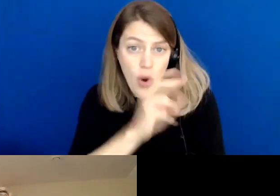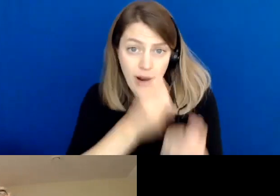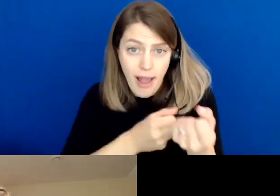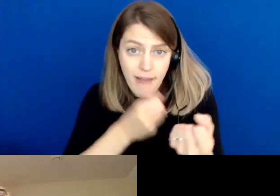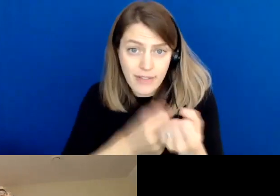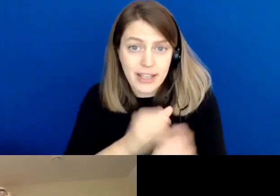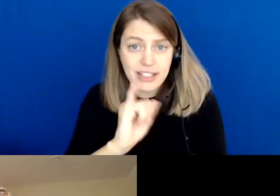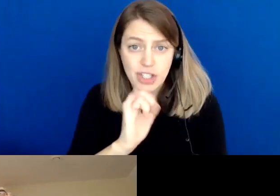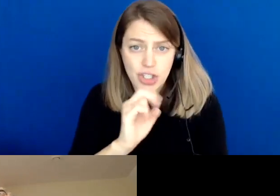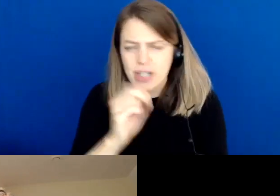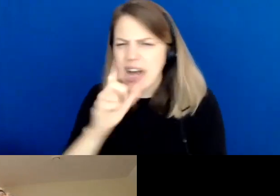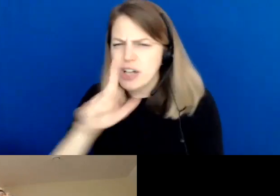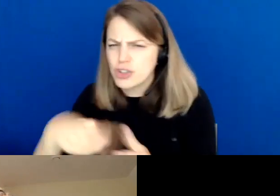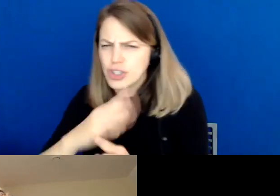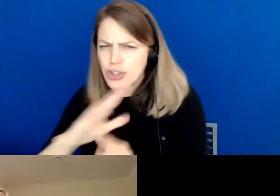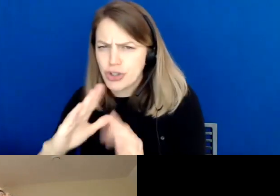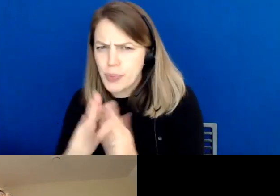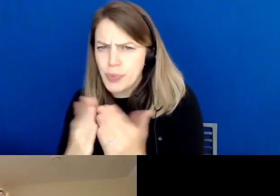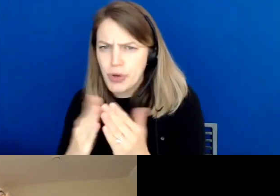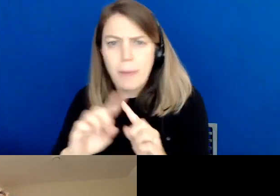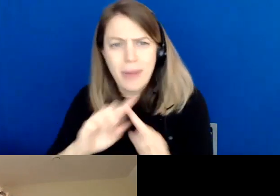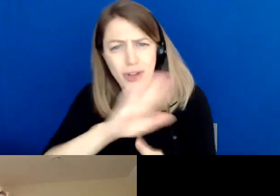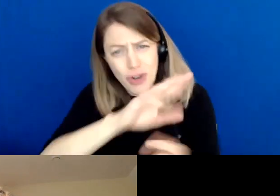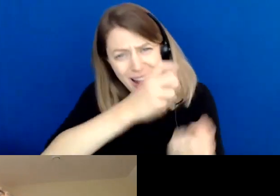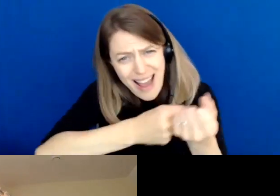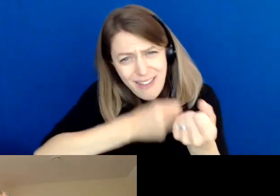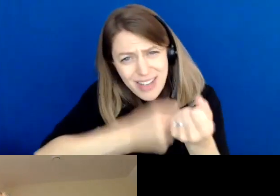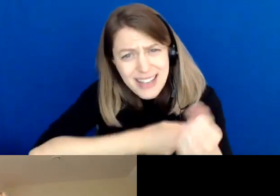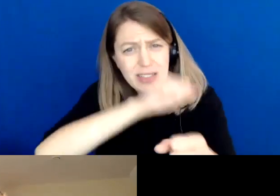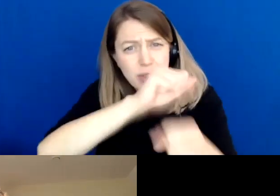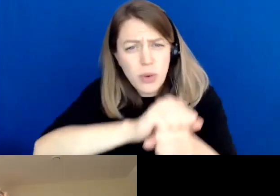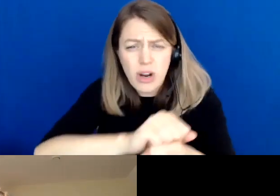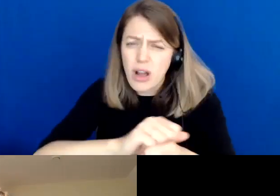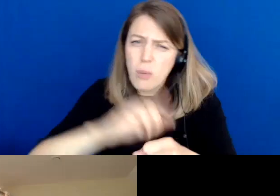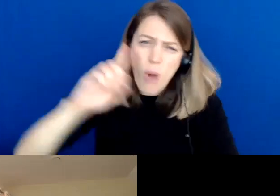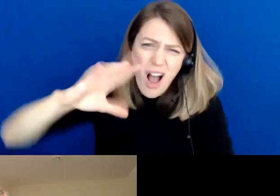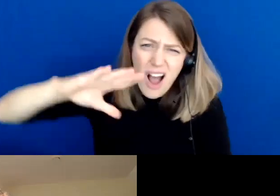is that absolute commitment to quality regardless of level of impairment,